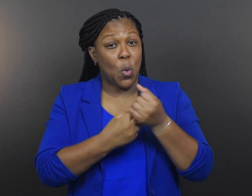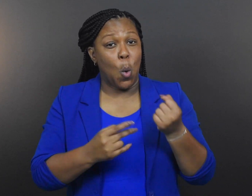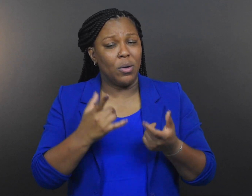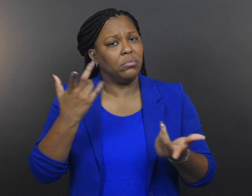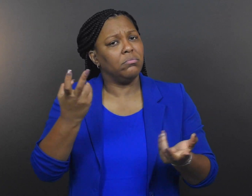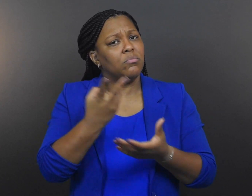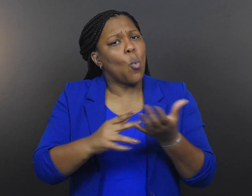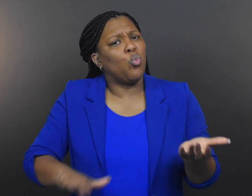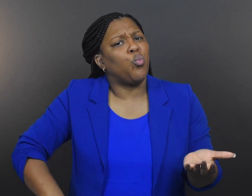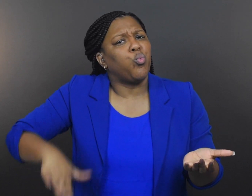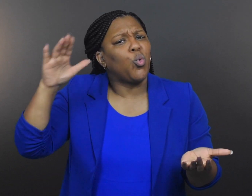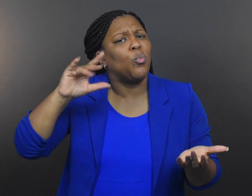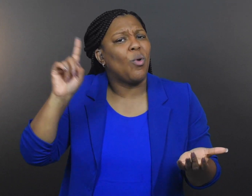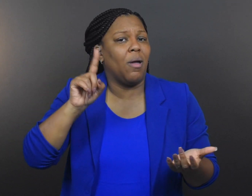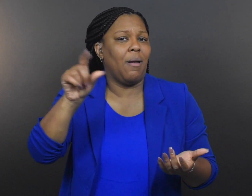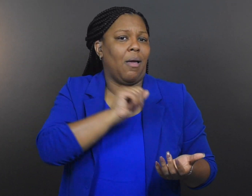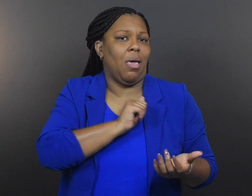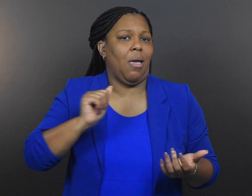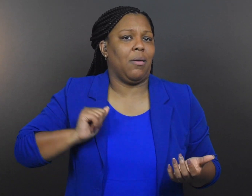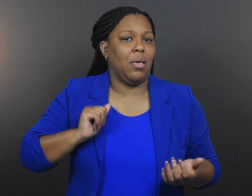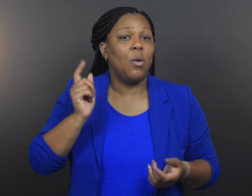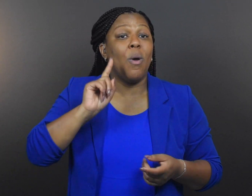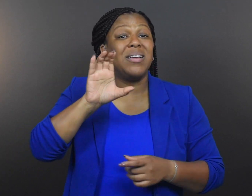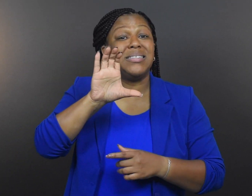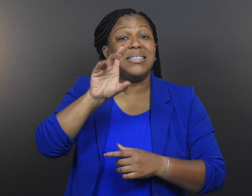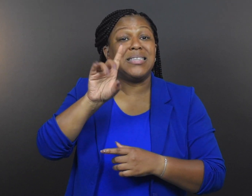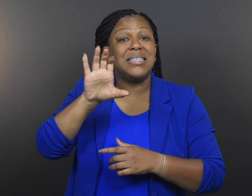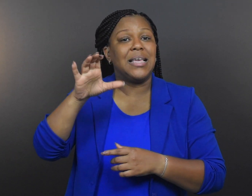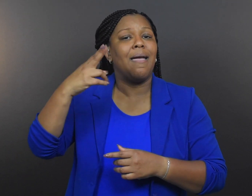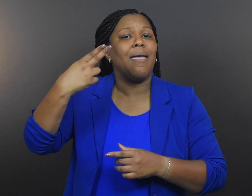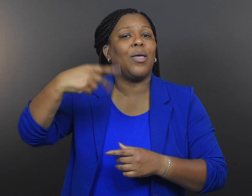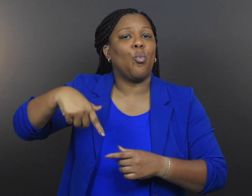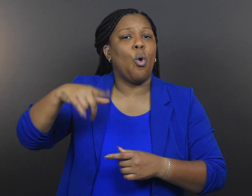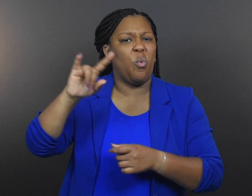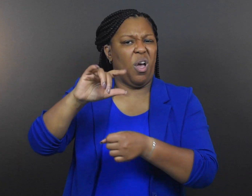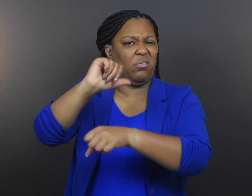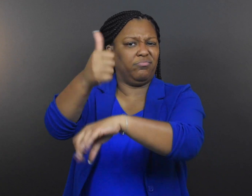Mia and Amy both grew up in Atlanta, where CDC headquarters is located.